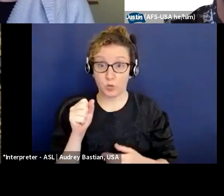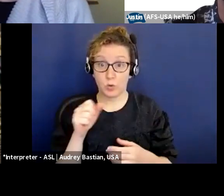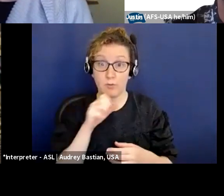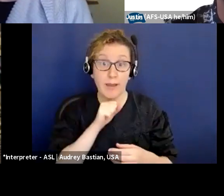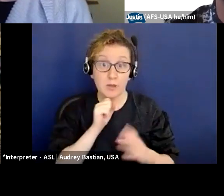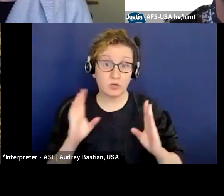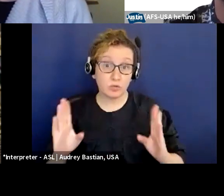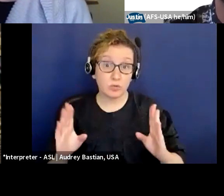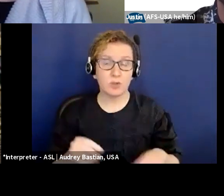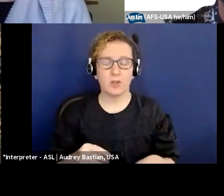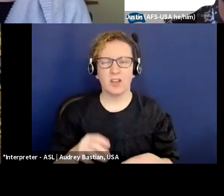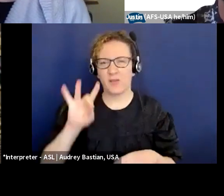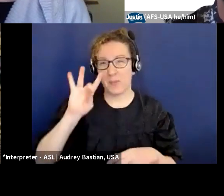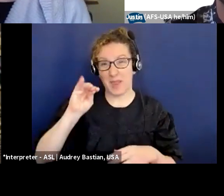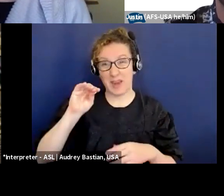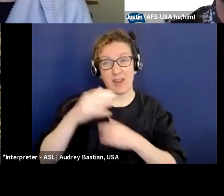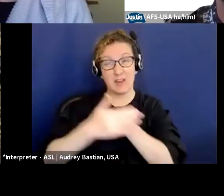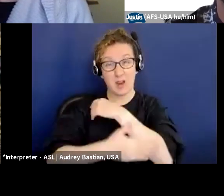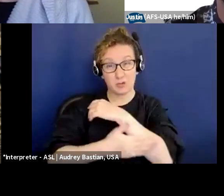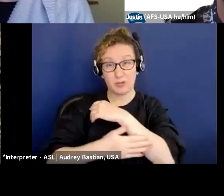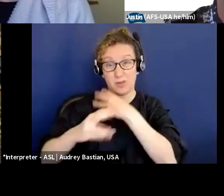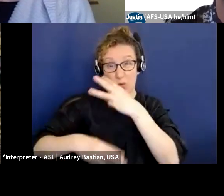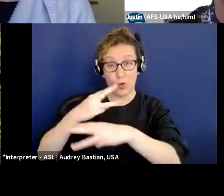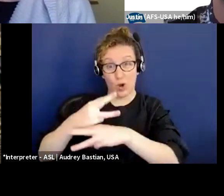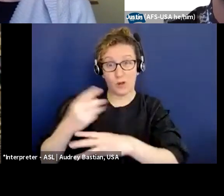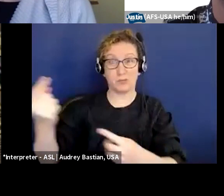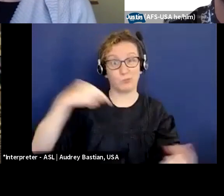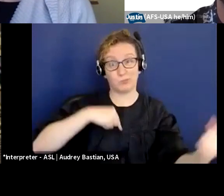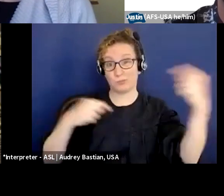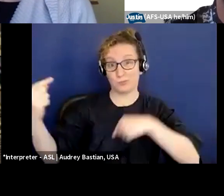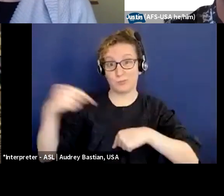around the world each year and then we send participants come US participants, to about